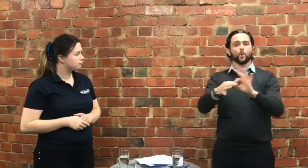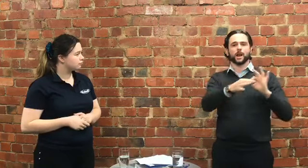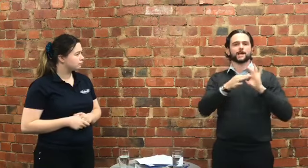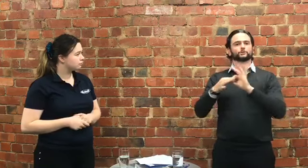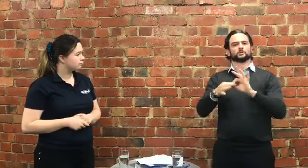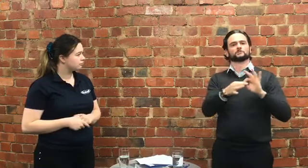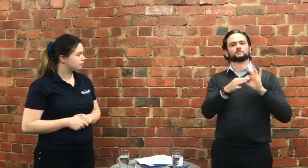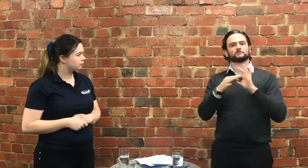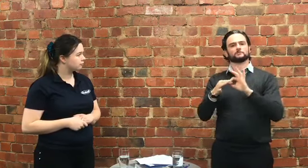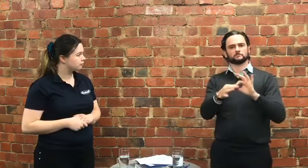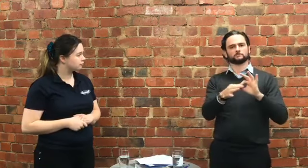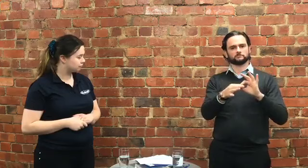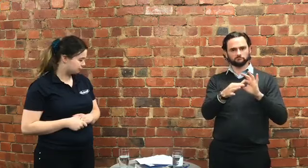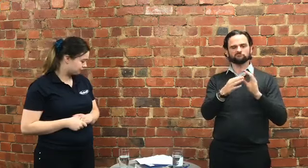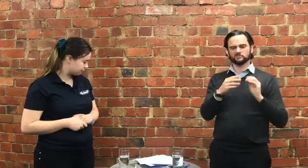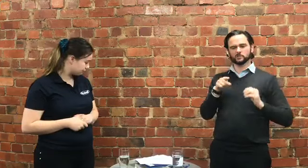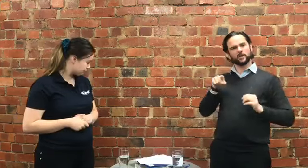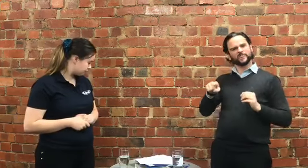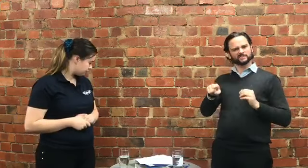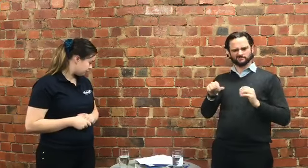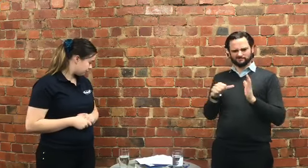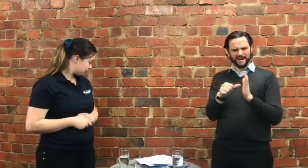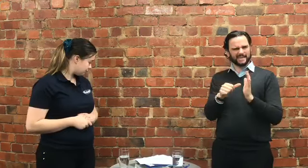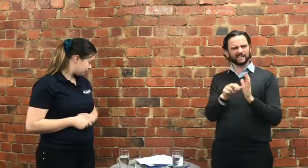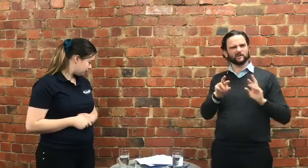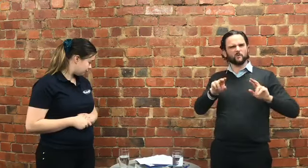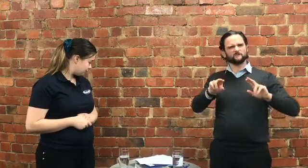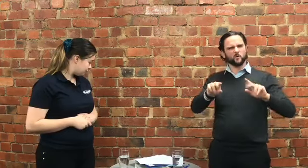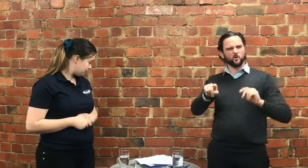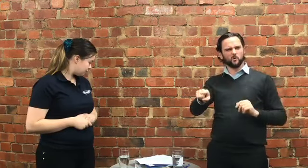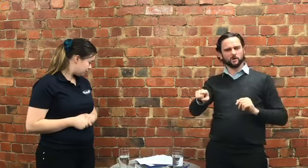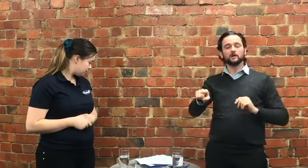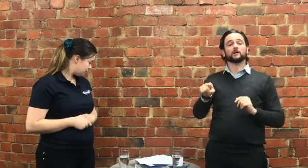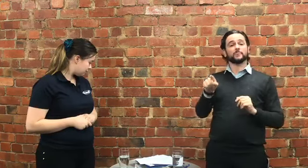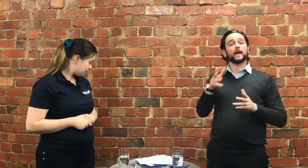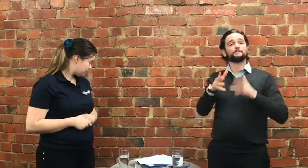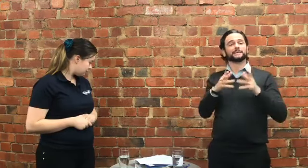a support co-ordination line, and that money